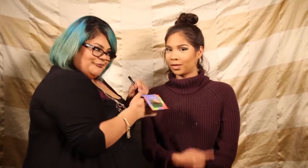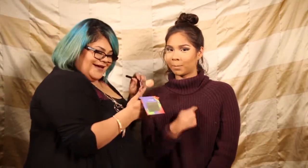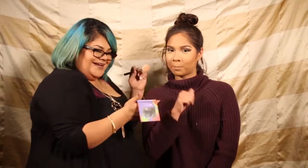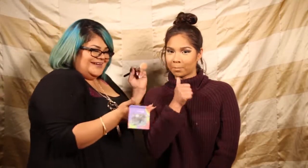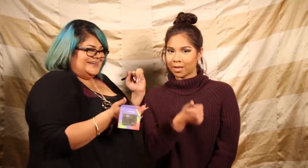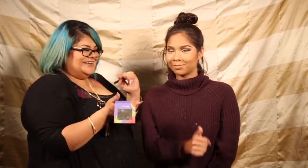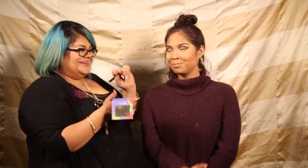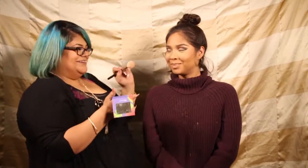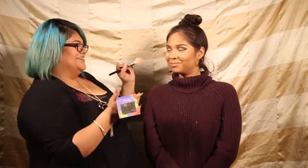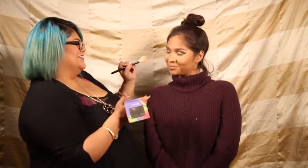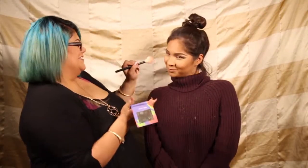i am not...